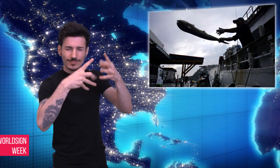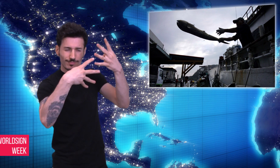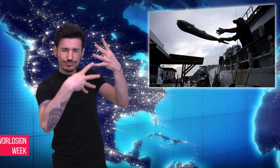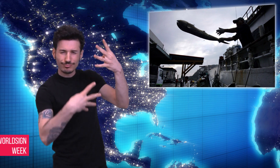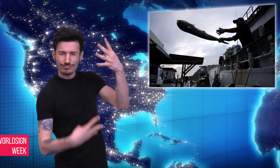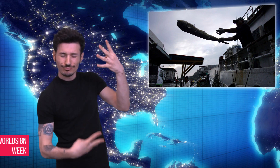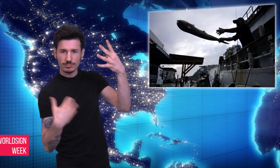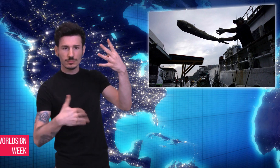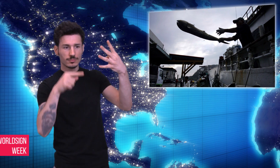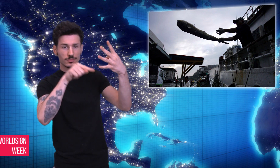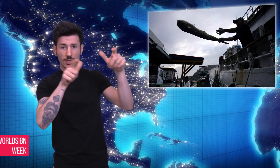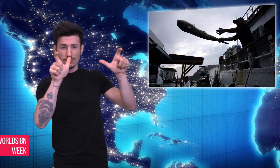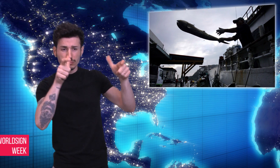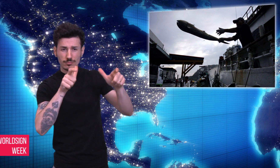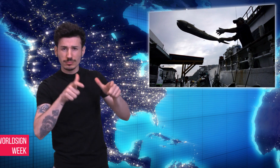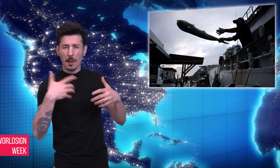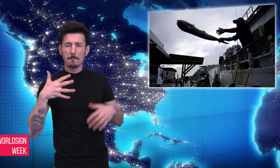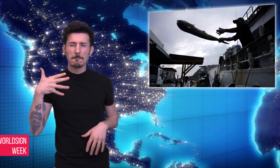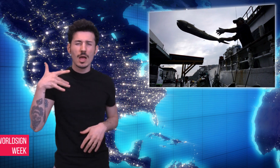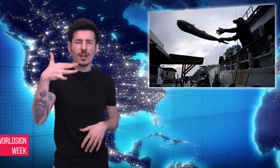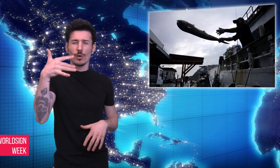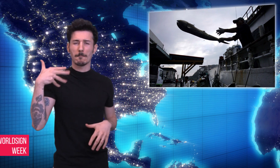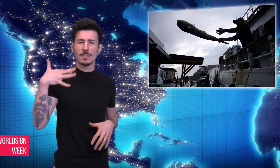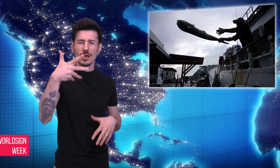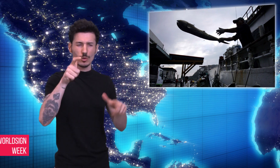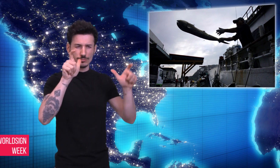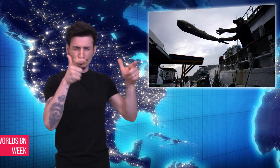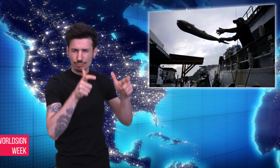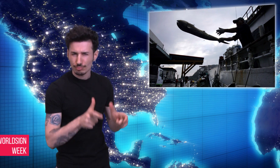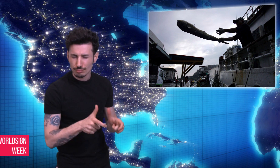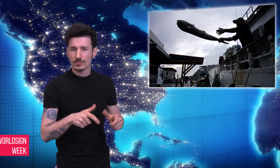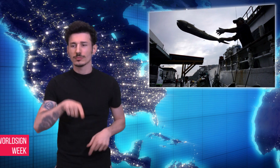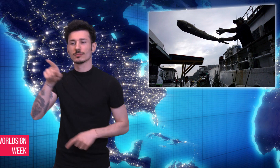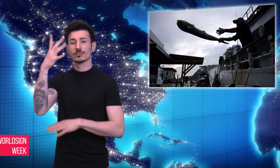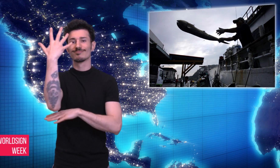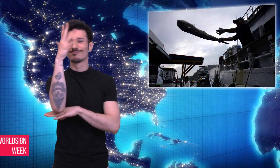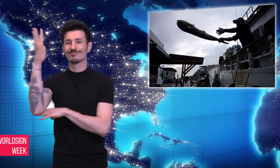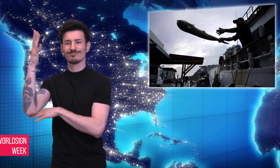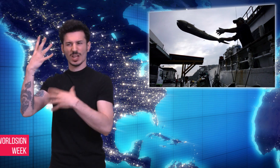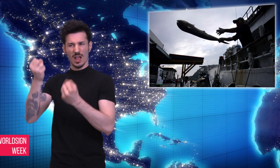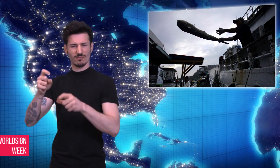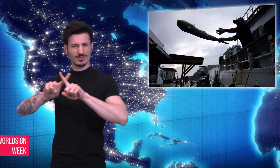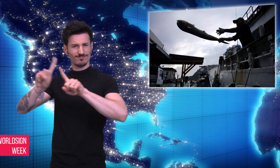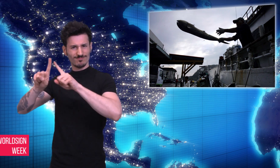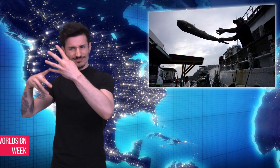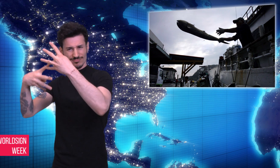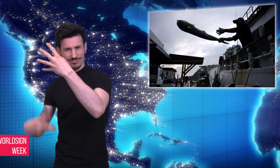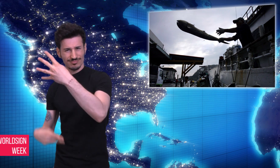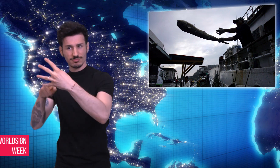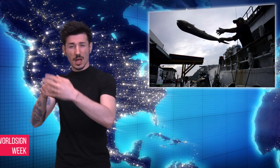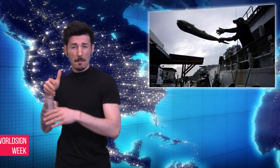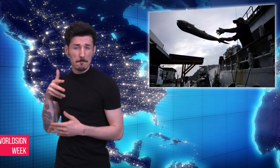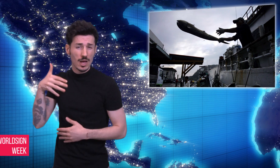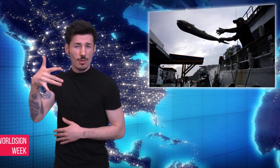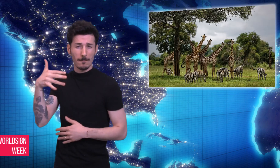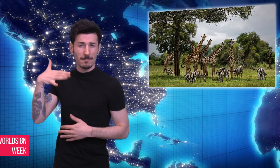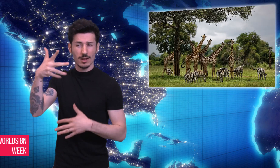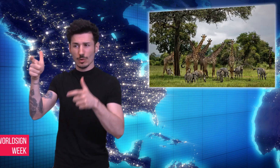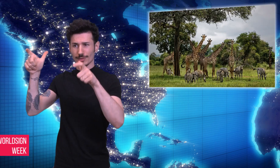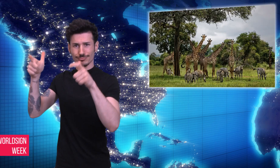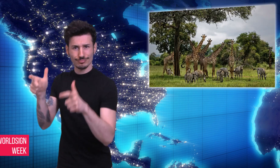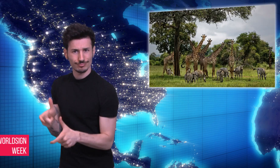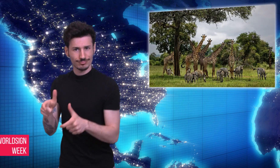Half a million species will become extinct within decades unless their